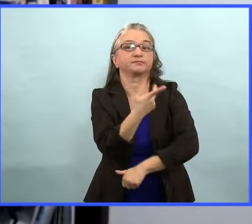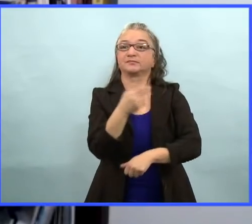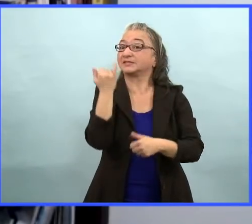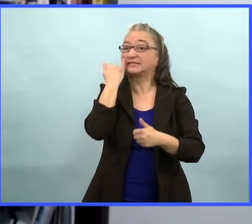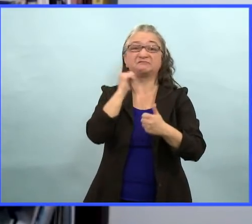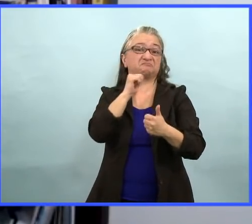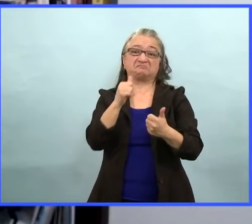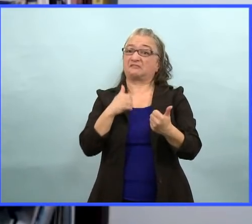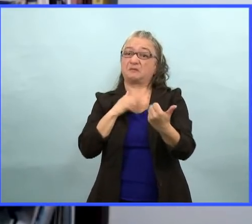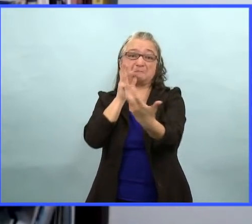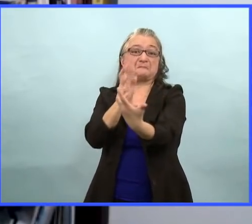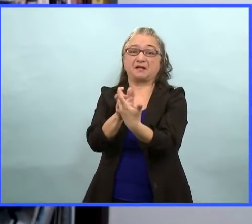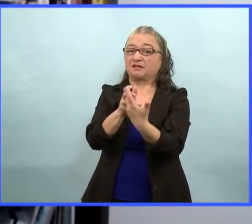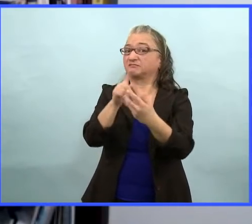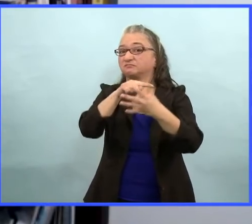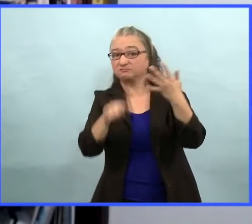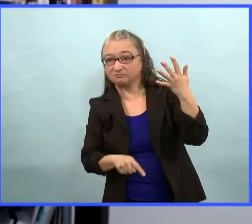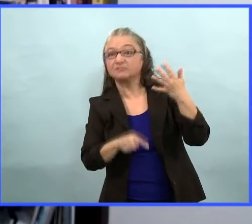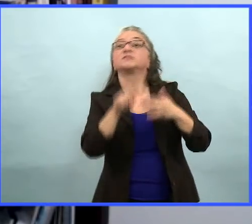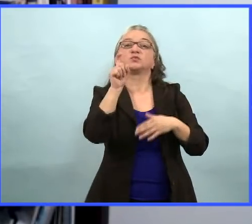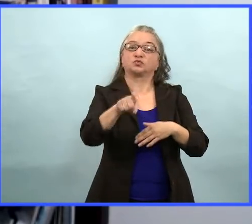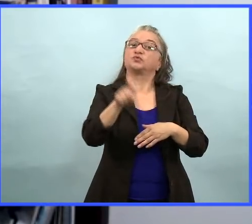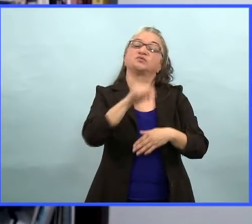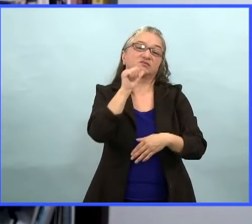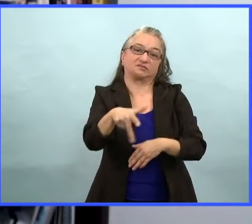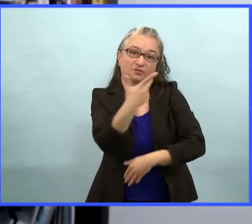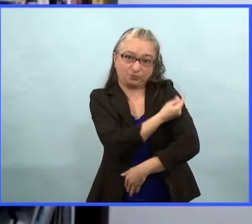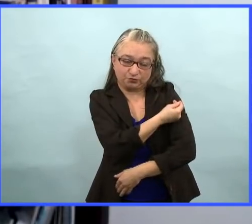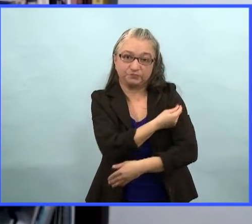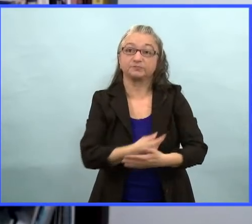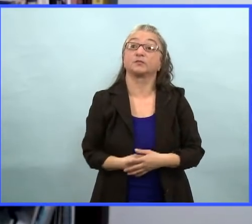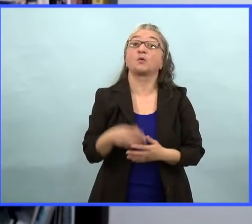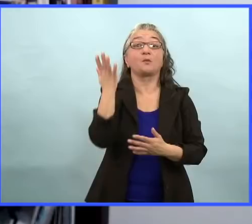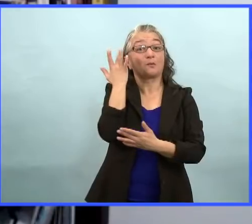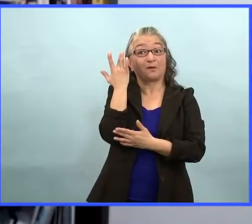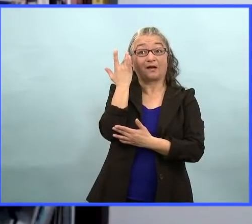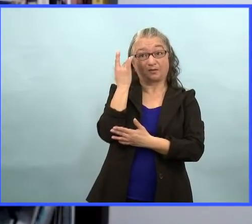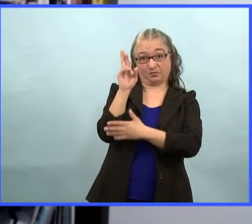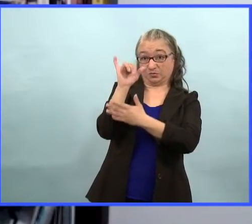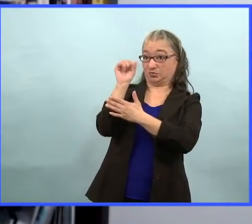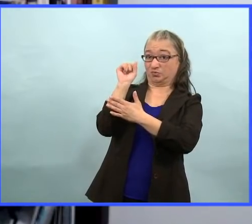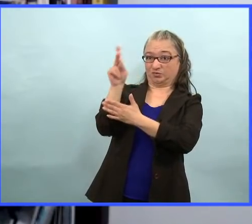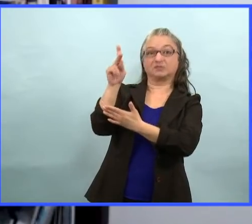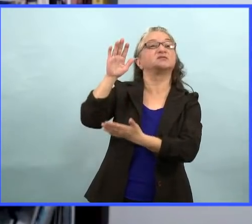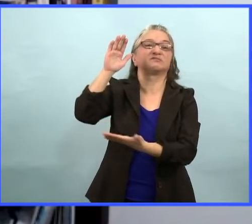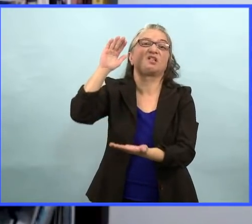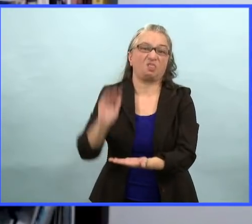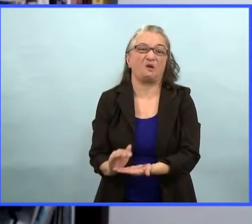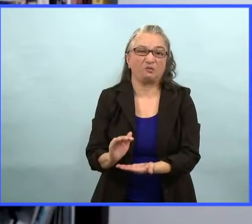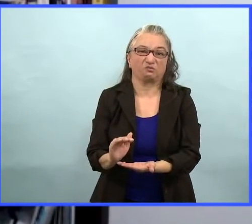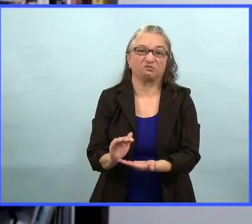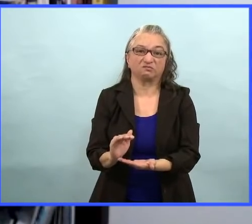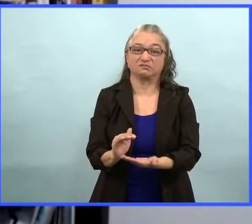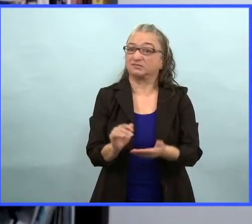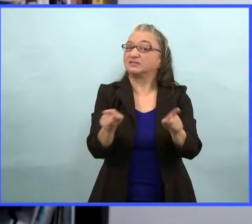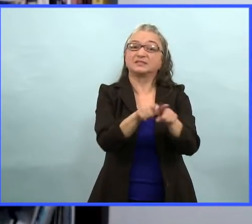of severe coping 19 outcomes and that includes related to the omicron variant but we have seen